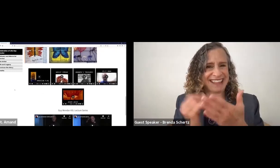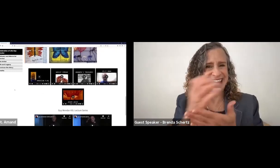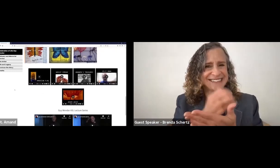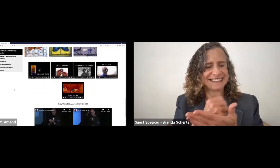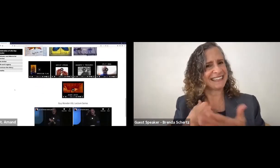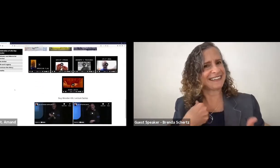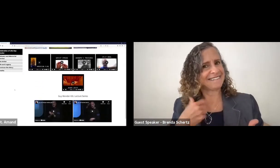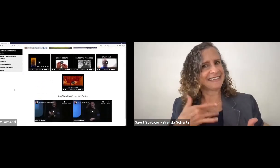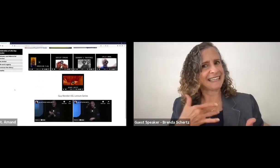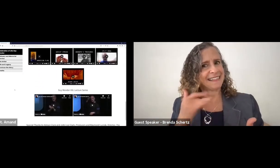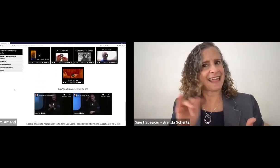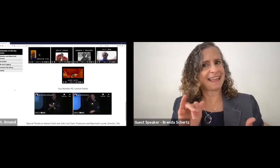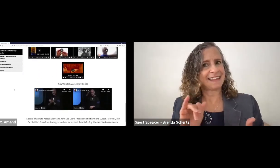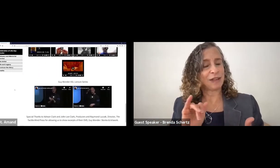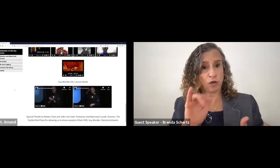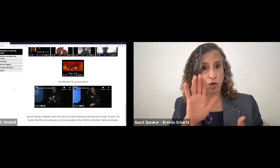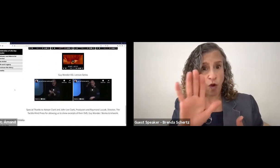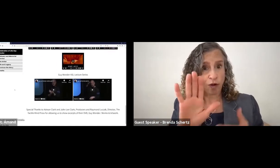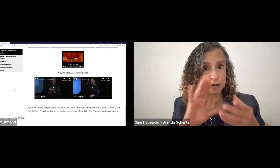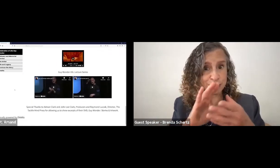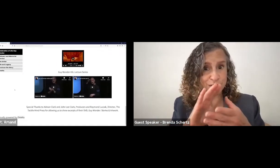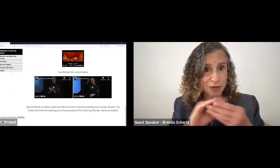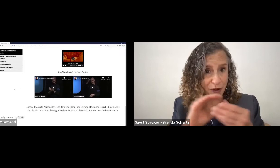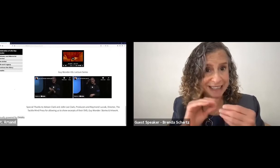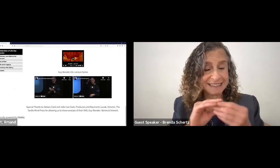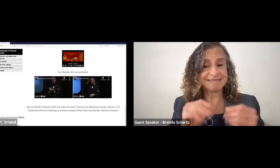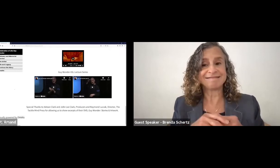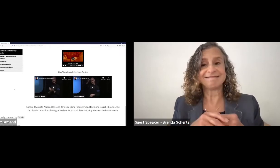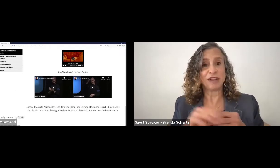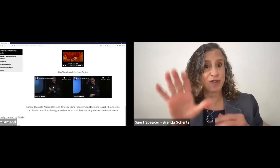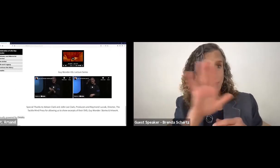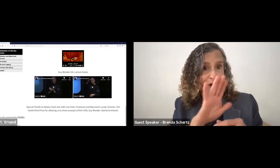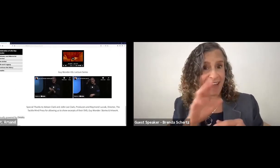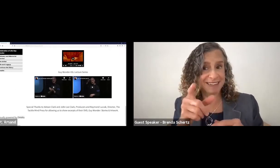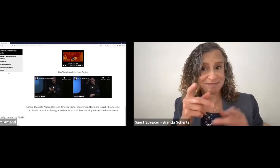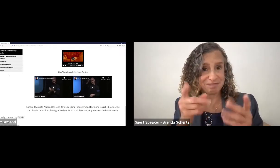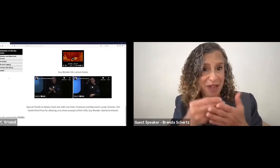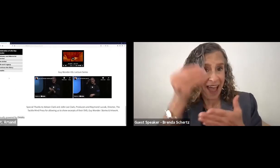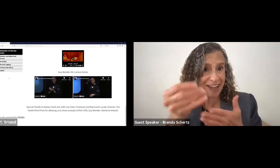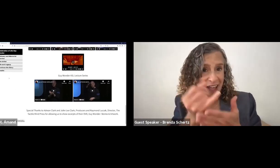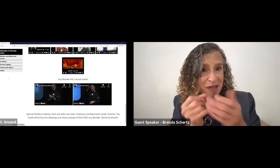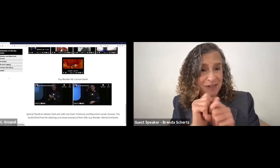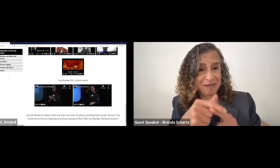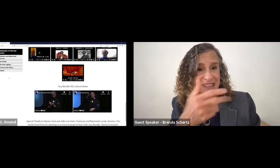the website, please let us know, and we can add that for you, if you'd like, or if you feel you have a story